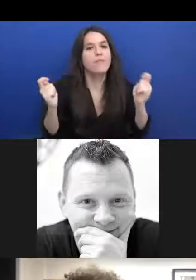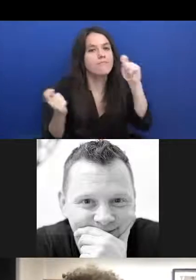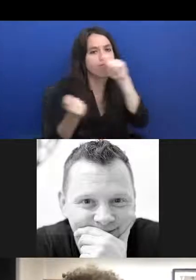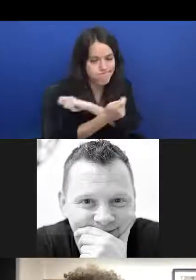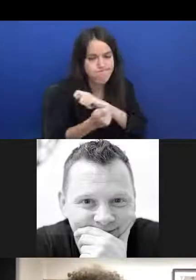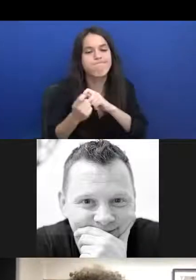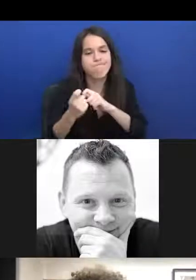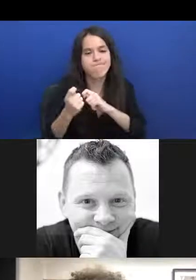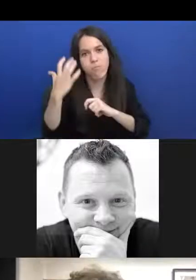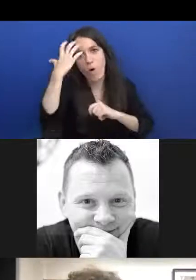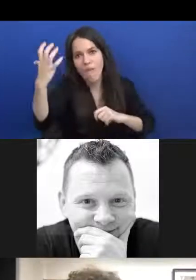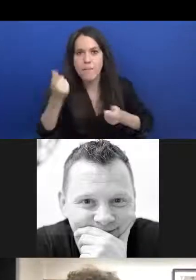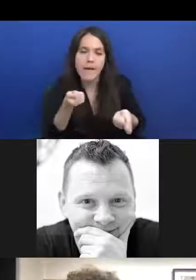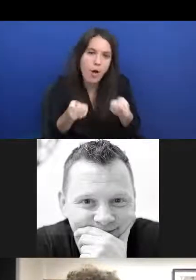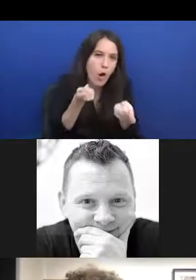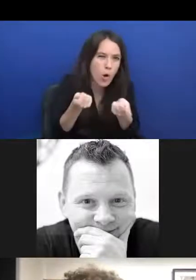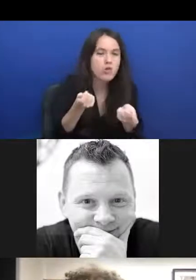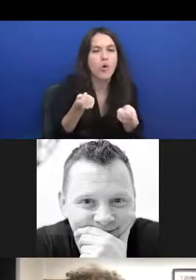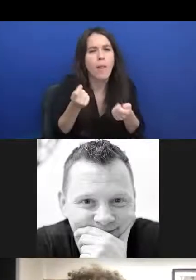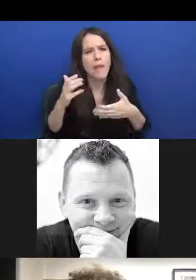balance between indigenous control and government patrol has varied since then